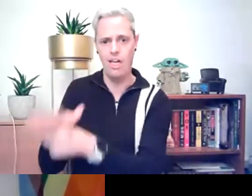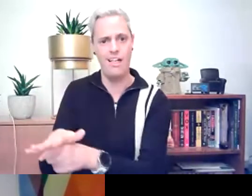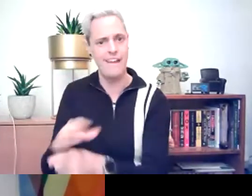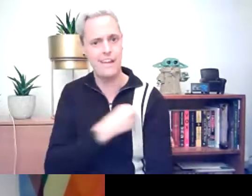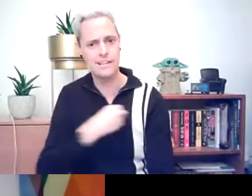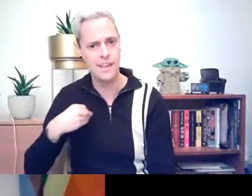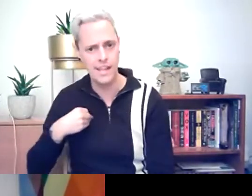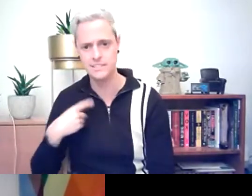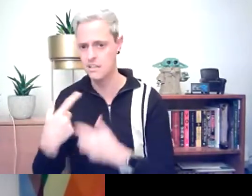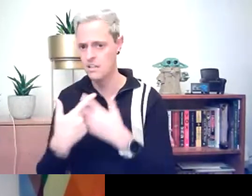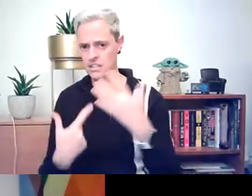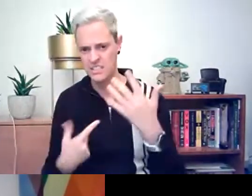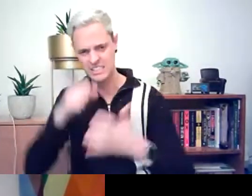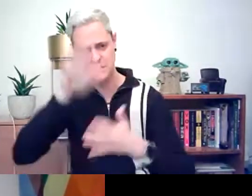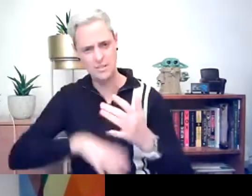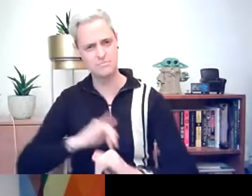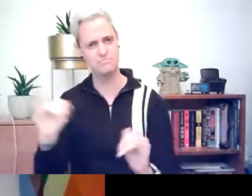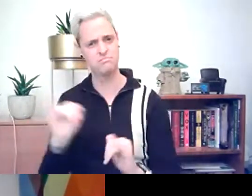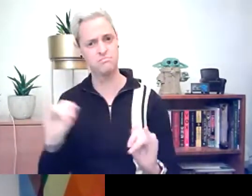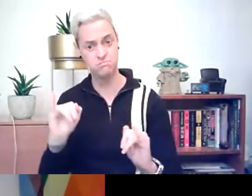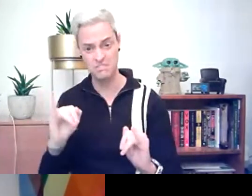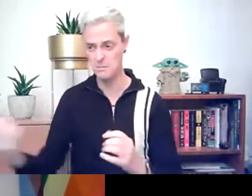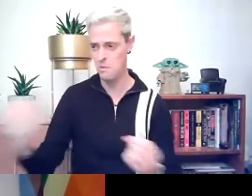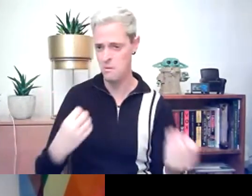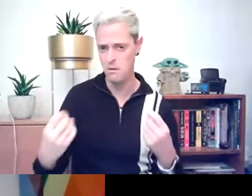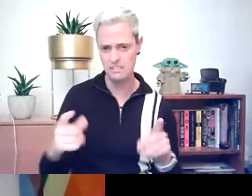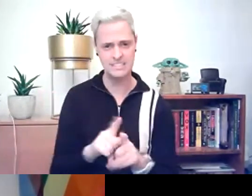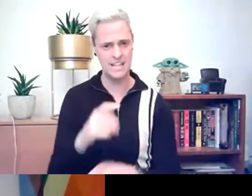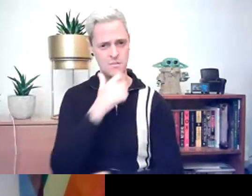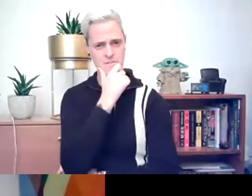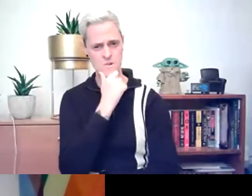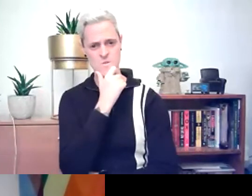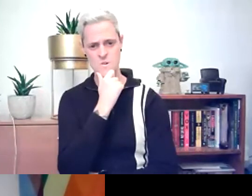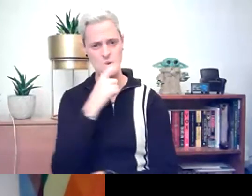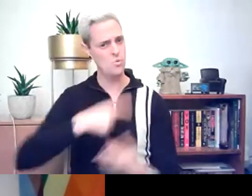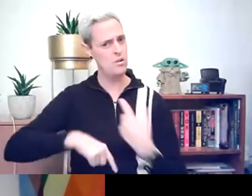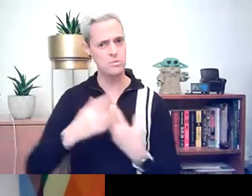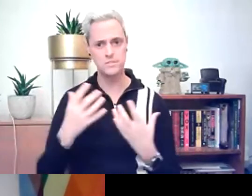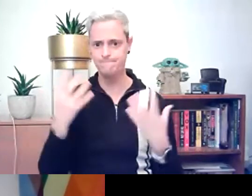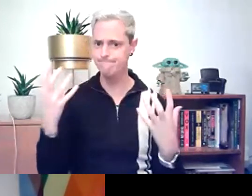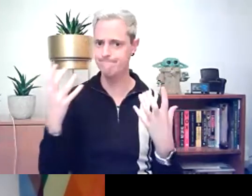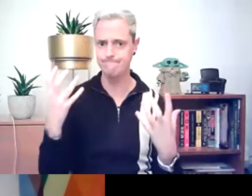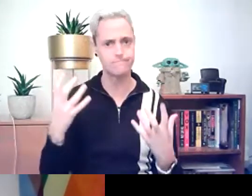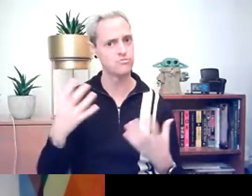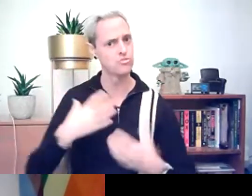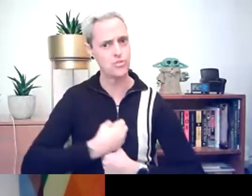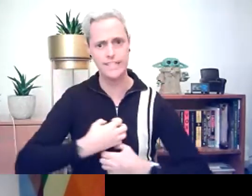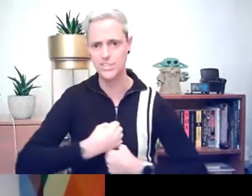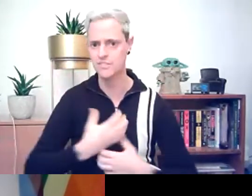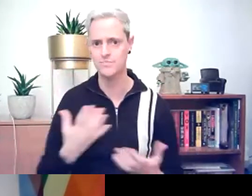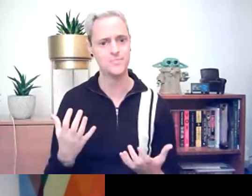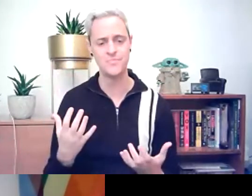of these things were, were significant and the thing that was, again, totally surprising